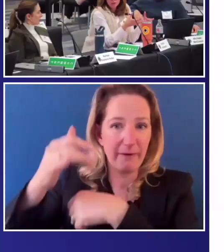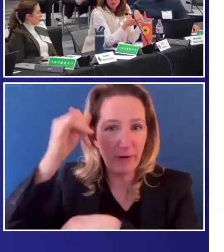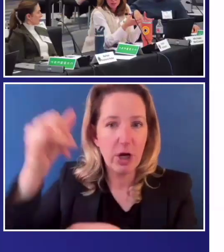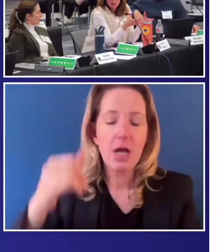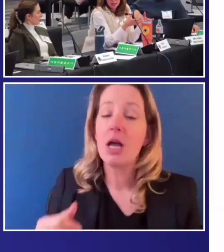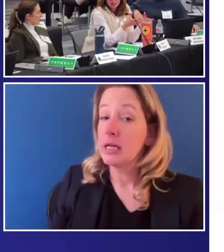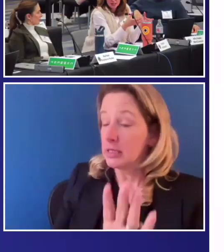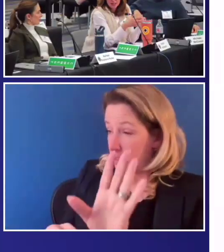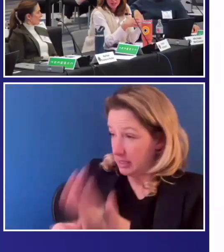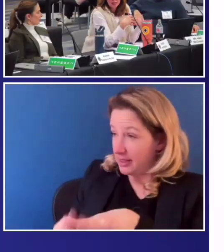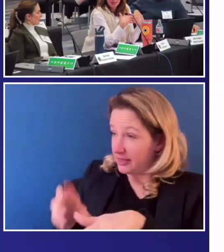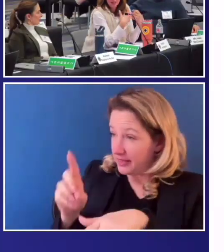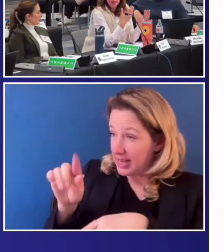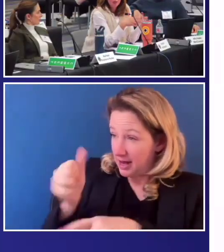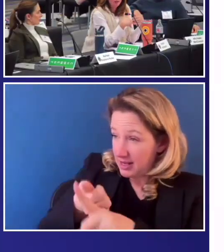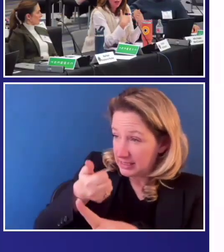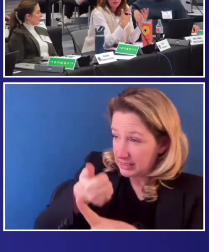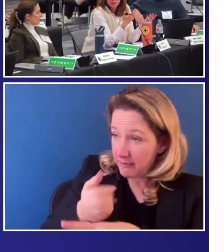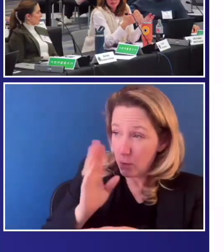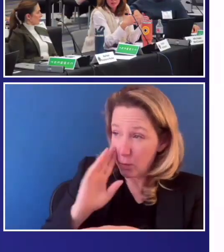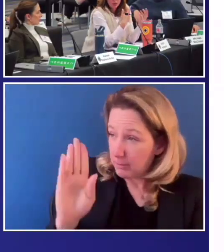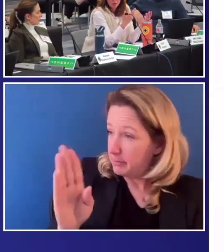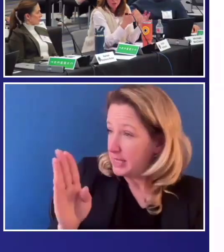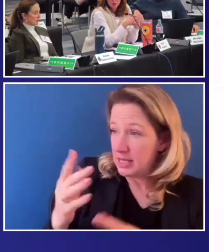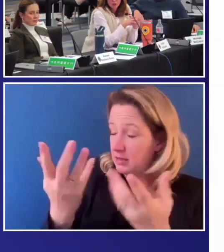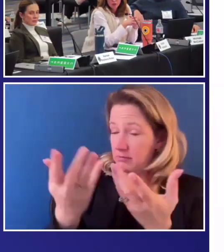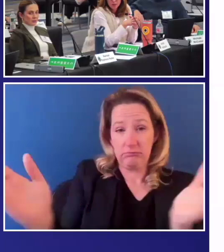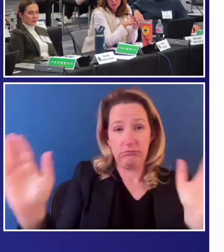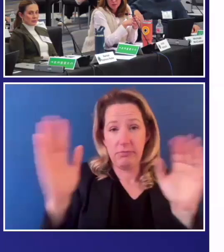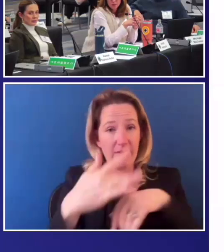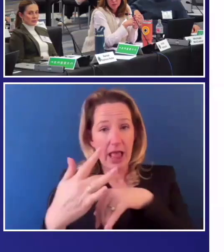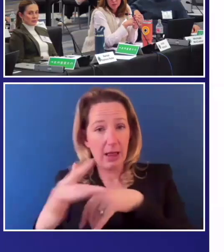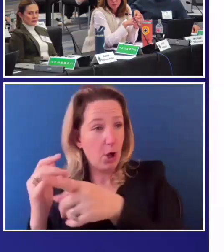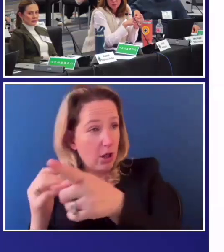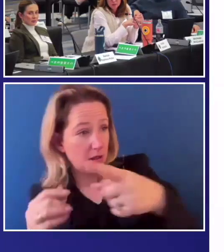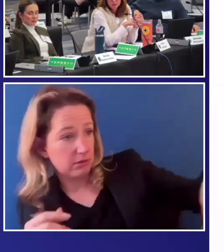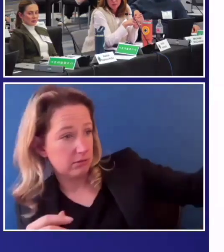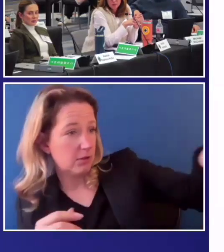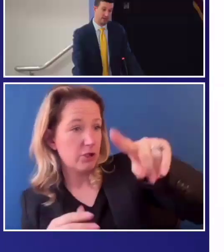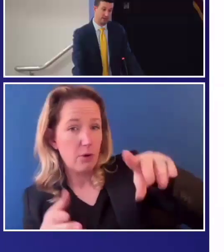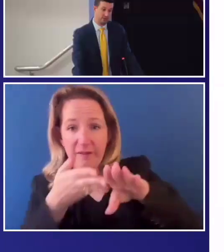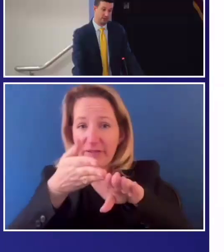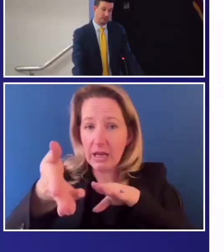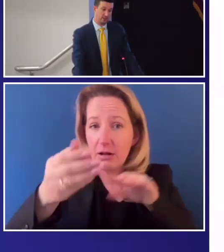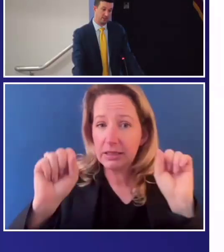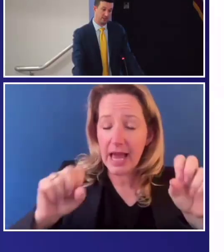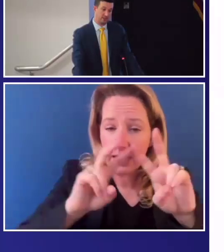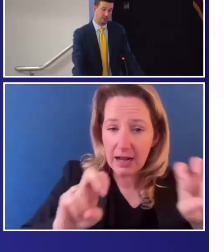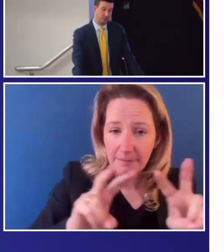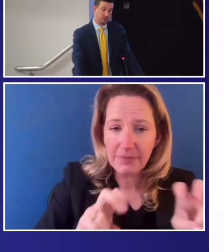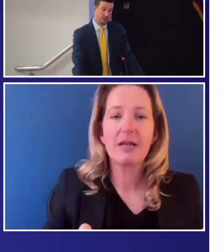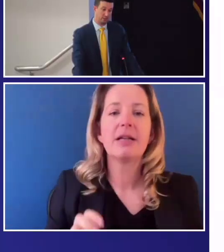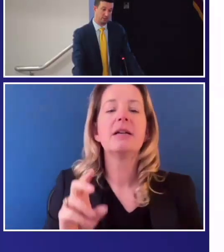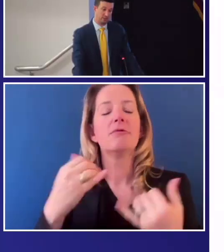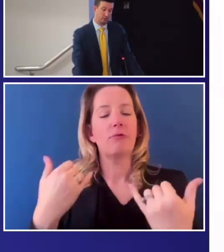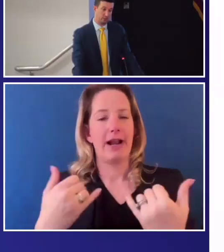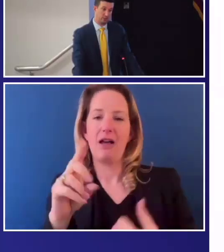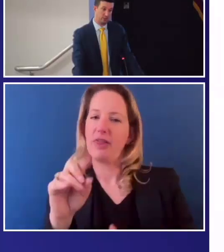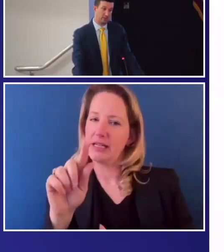do these analyses and provide this information for learning? At this time, the data is from NSLDS, and I do not believe it will be made